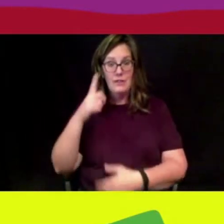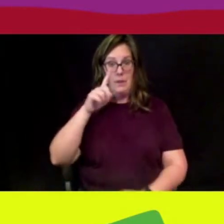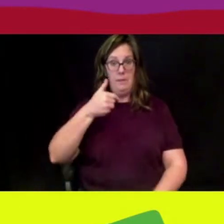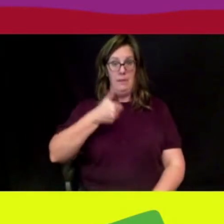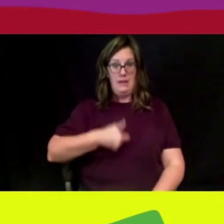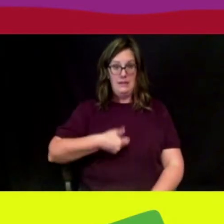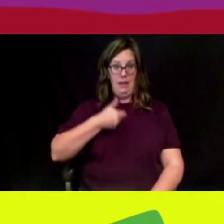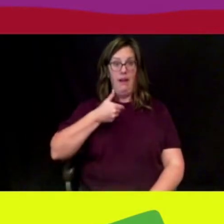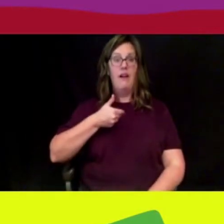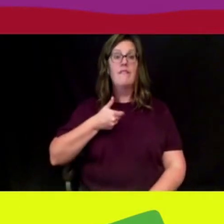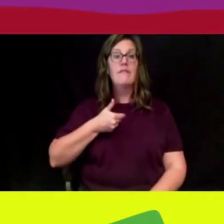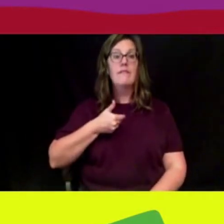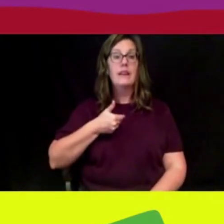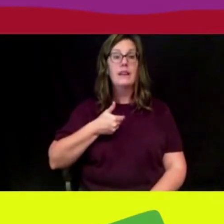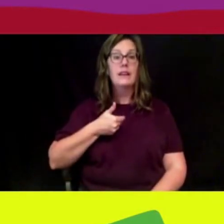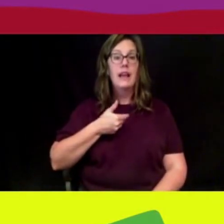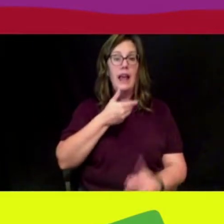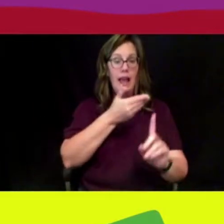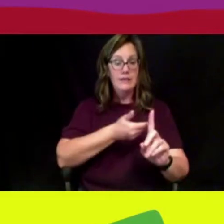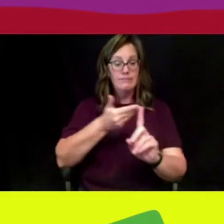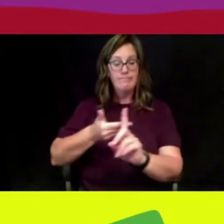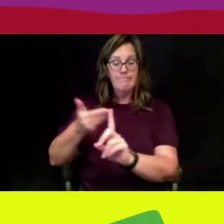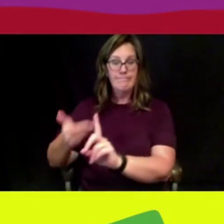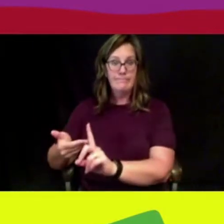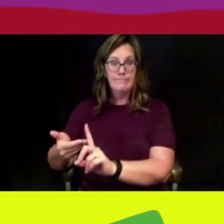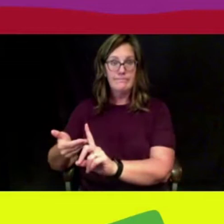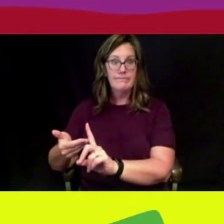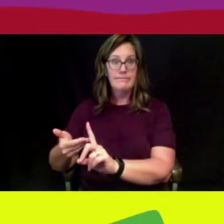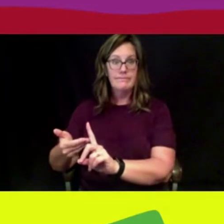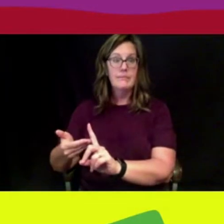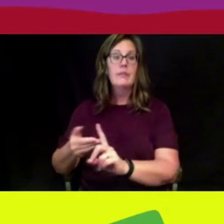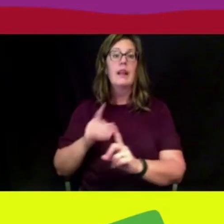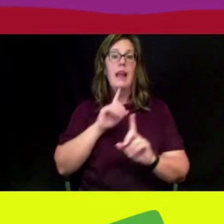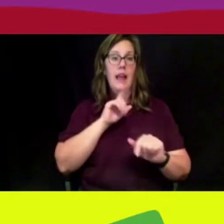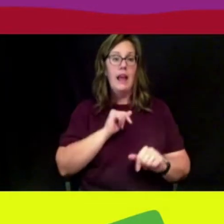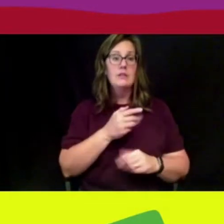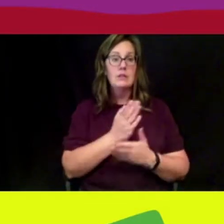more about myself then each of the panelists will answer some prepared questions touching